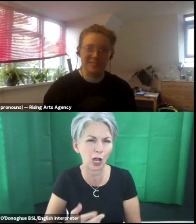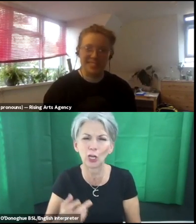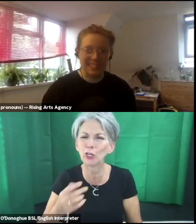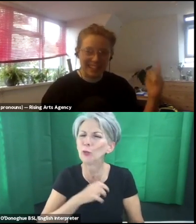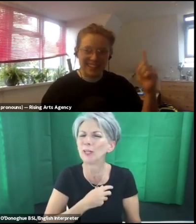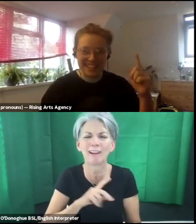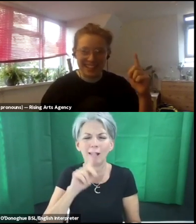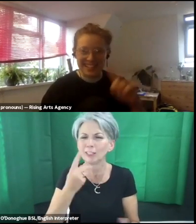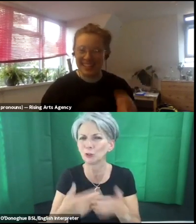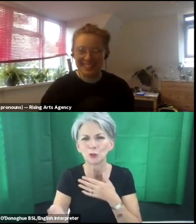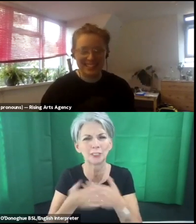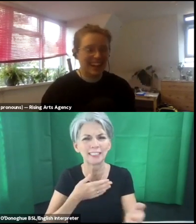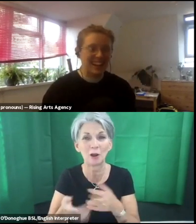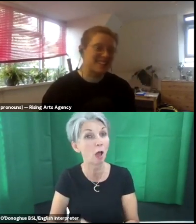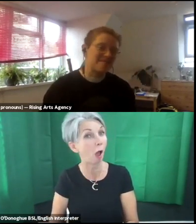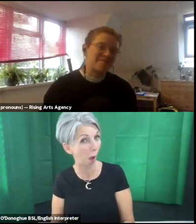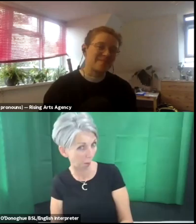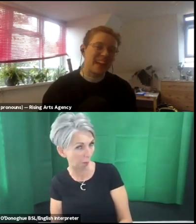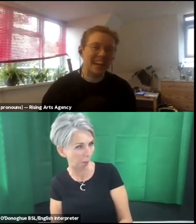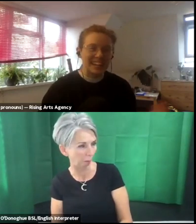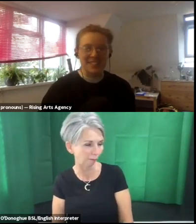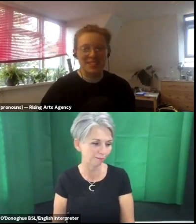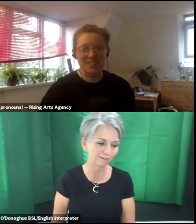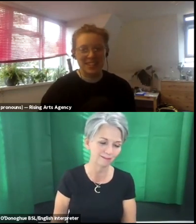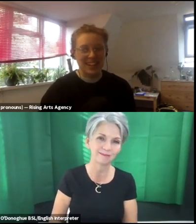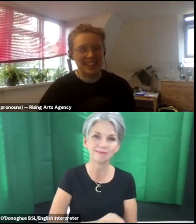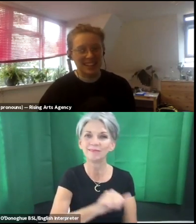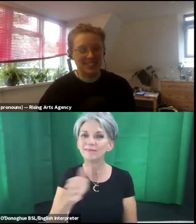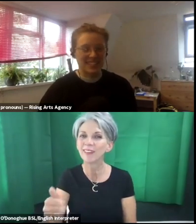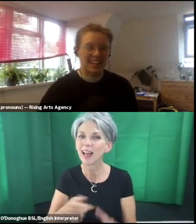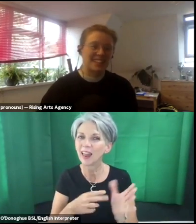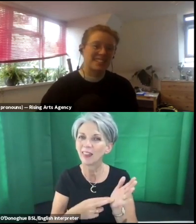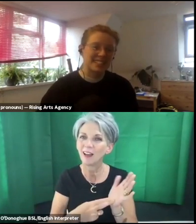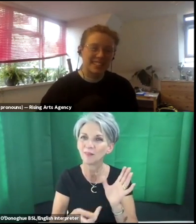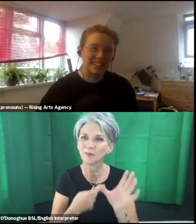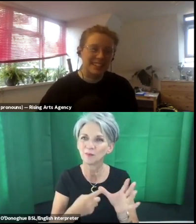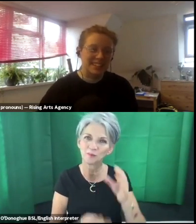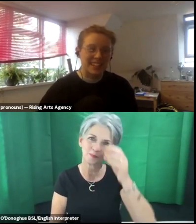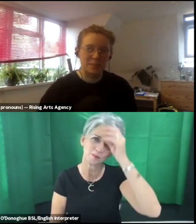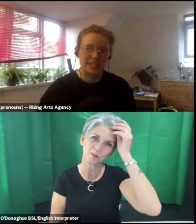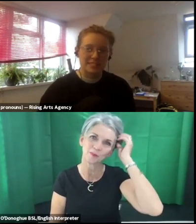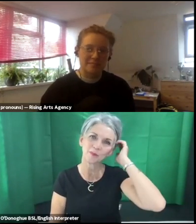Now there's an idea. Anna, I was wondering whether you had any thoughts to add on that point.